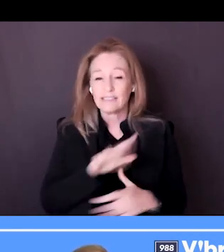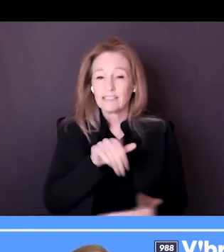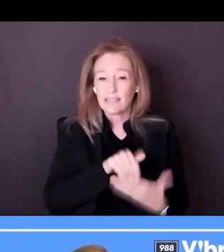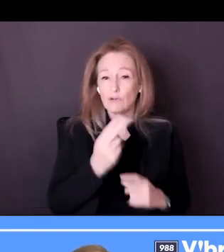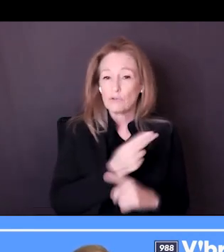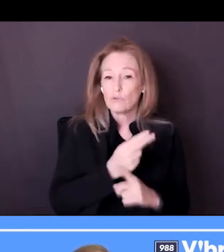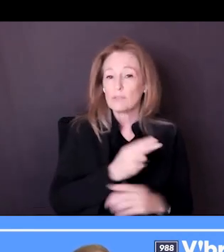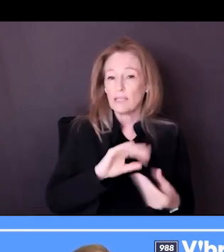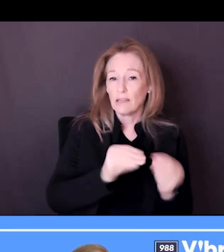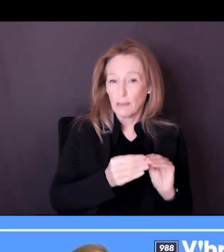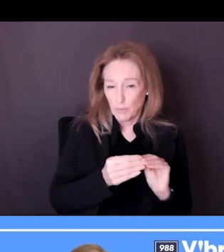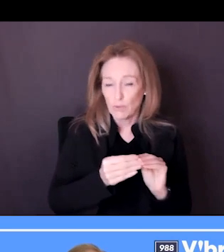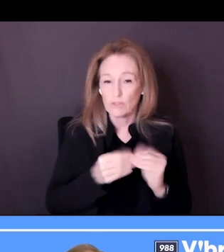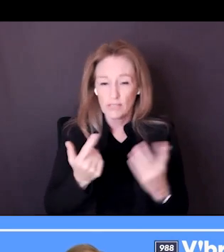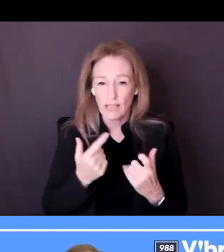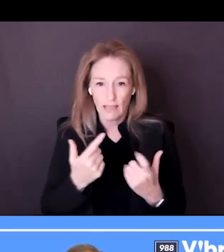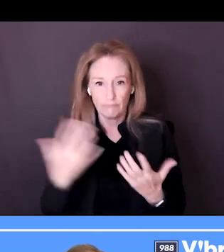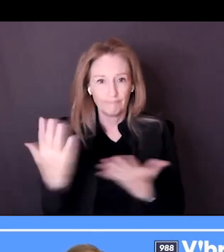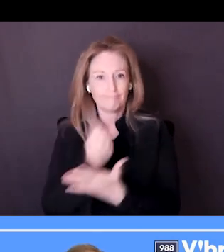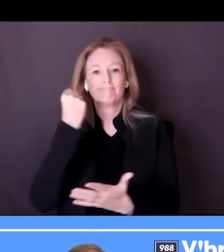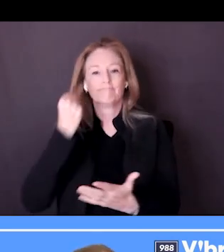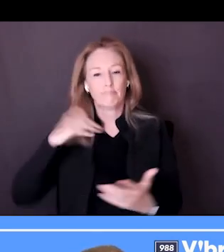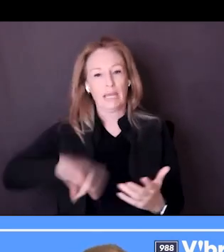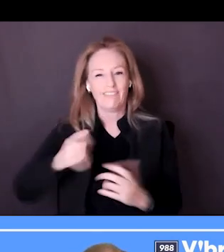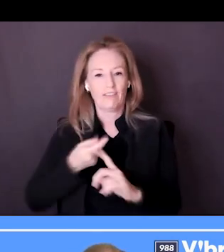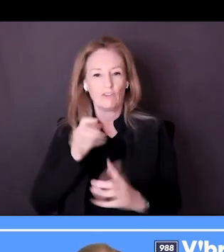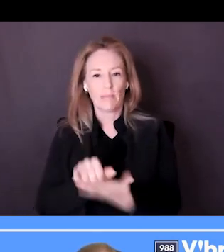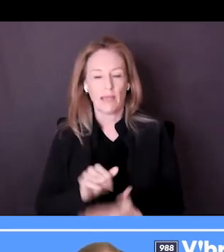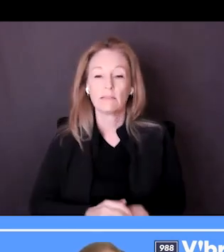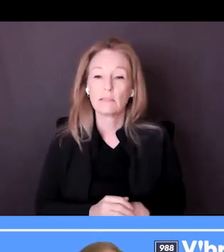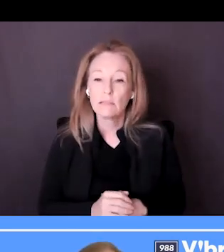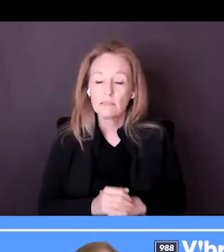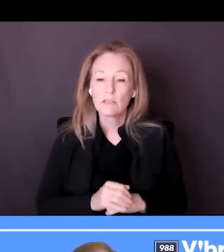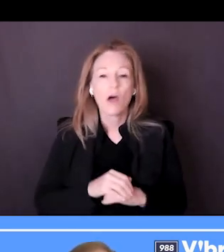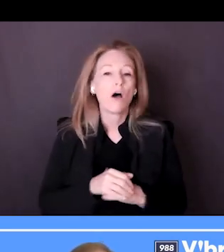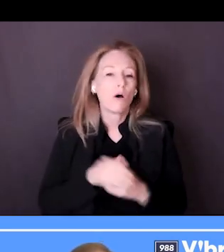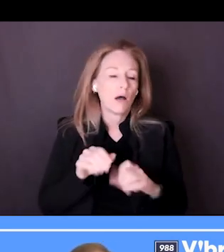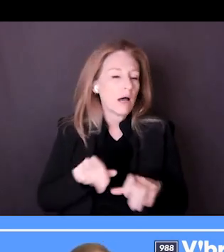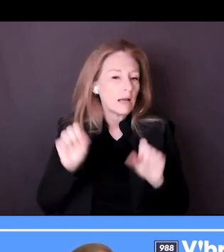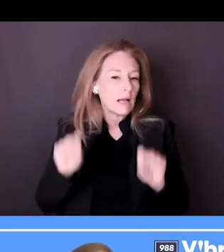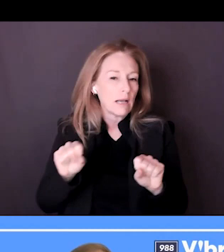OUT OF IT. SO CAPACITY AND PLANNING IS JUST VERY IMPORTANT